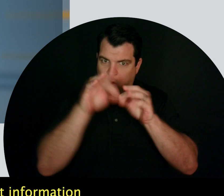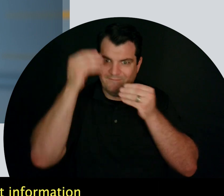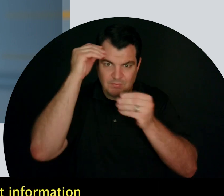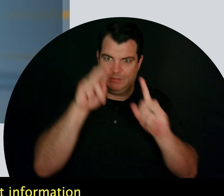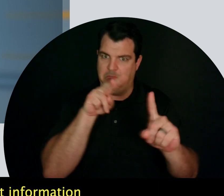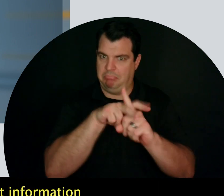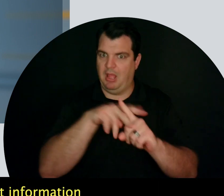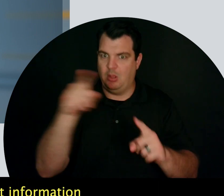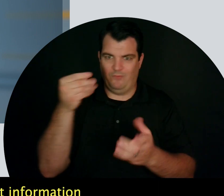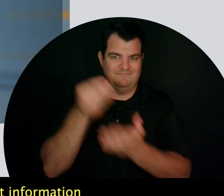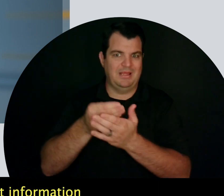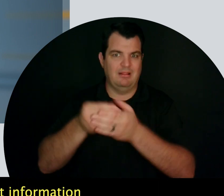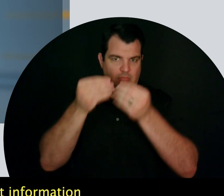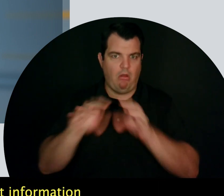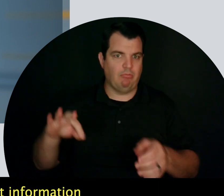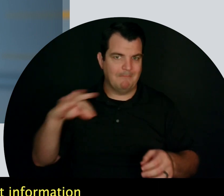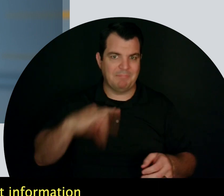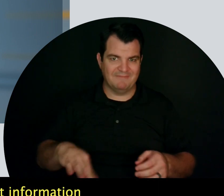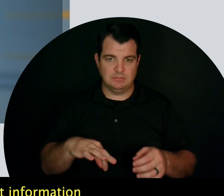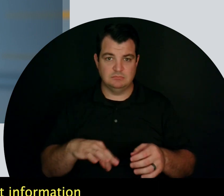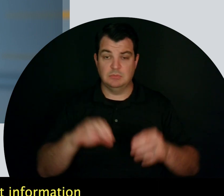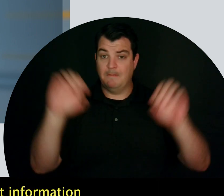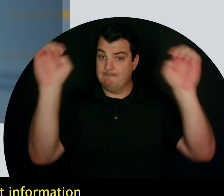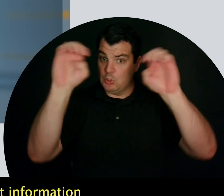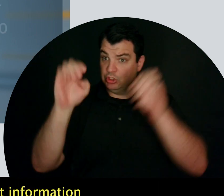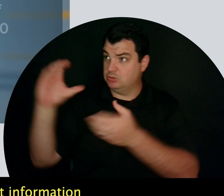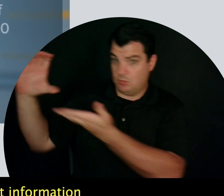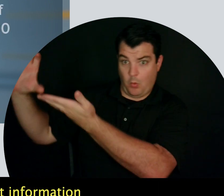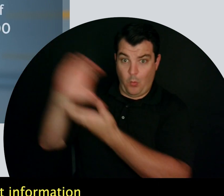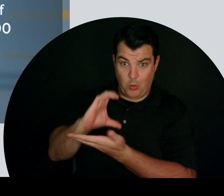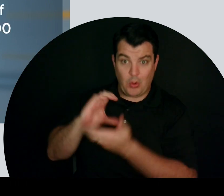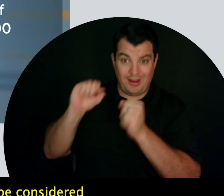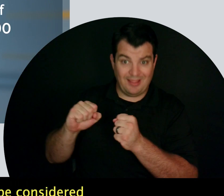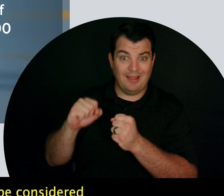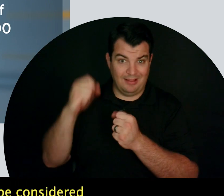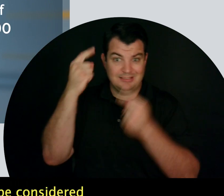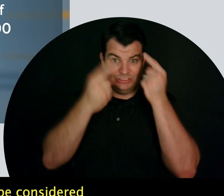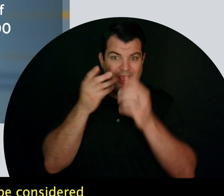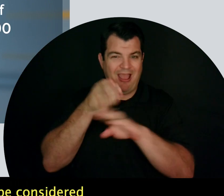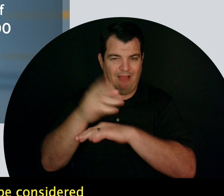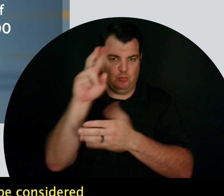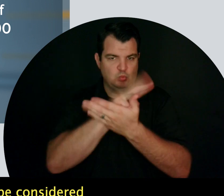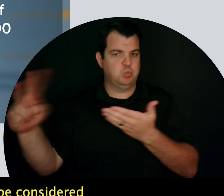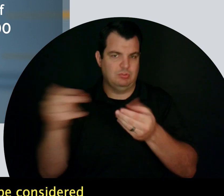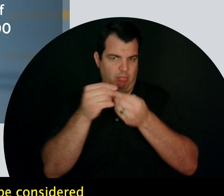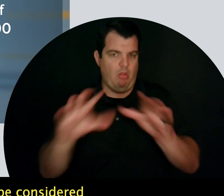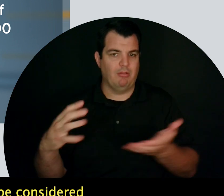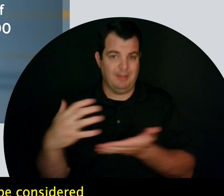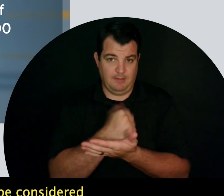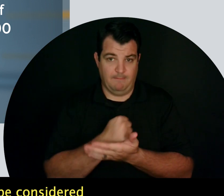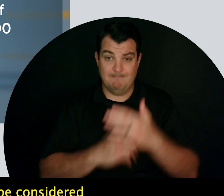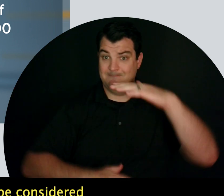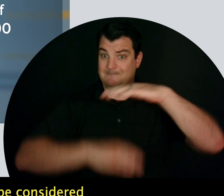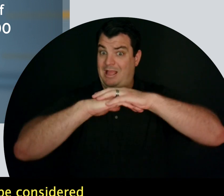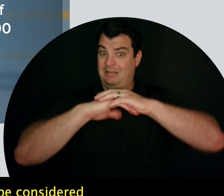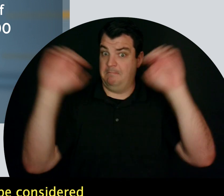The following important information applies to these financial loss benefits. Emergency awards can be considered after two weeks of lost income.